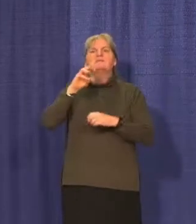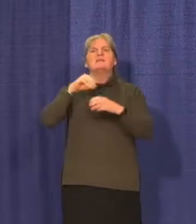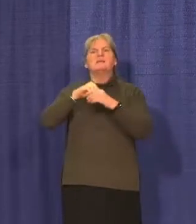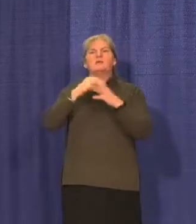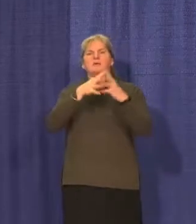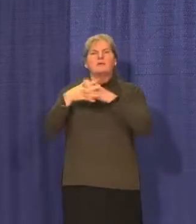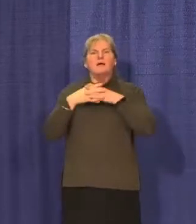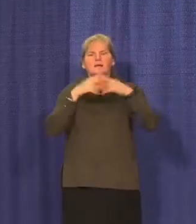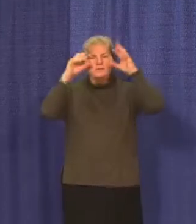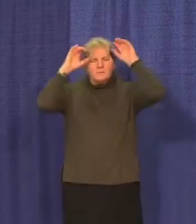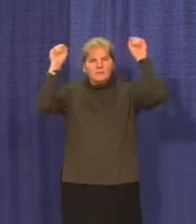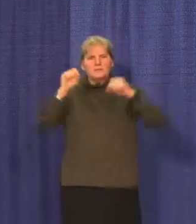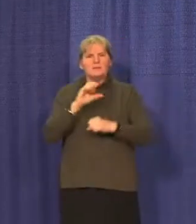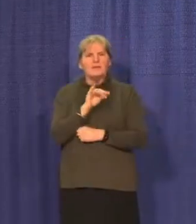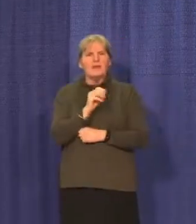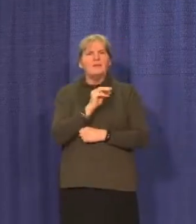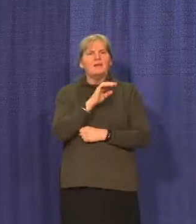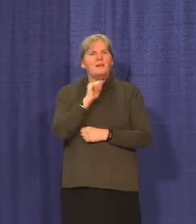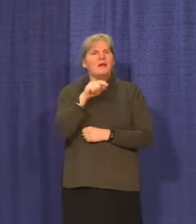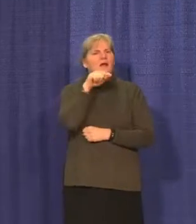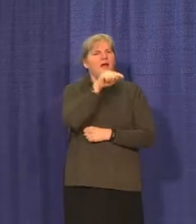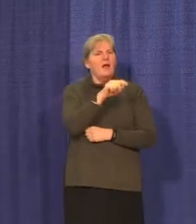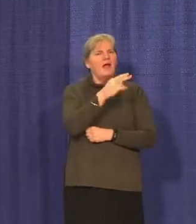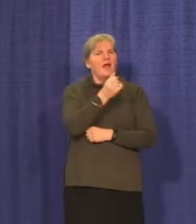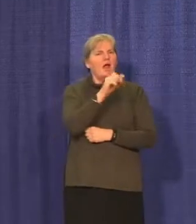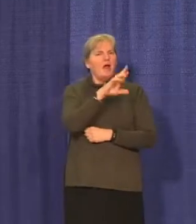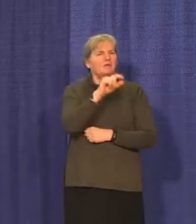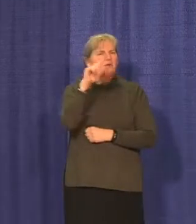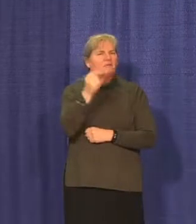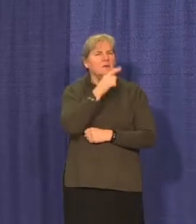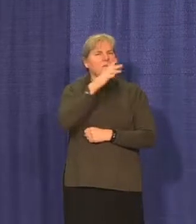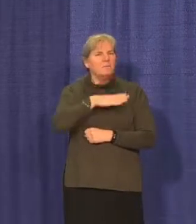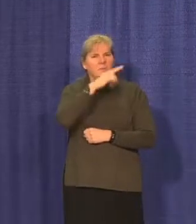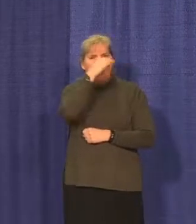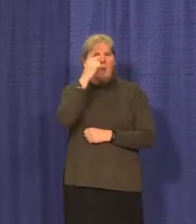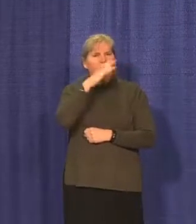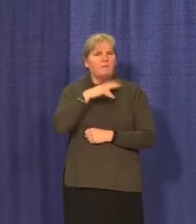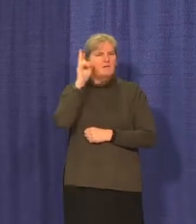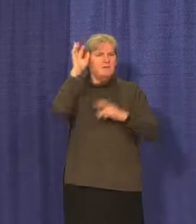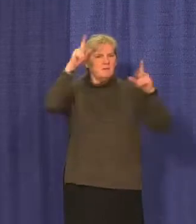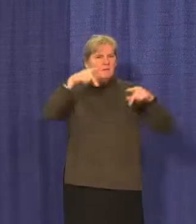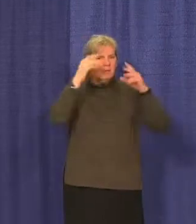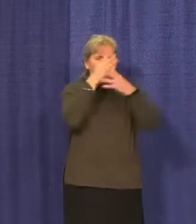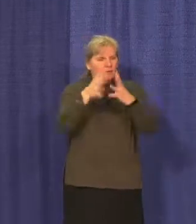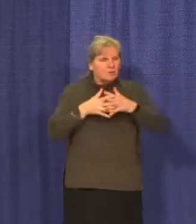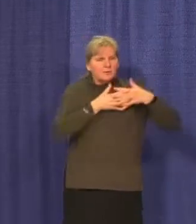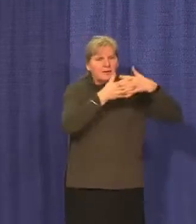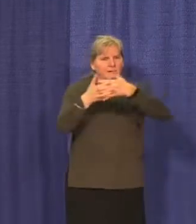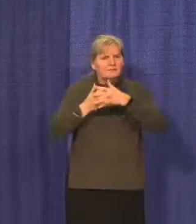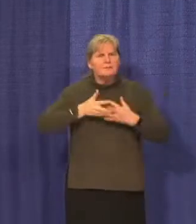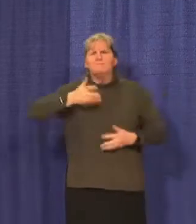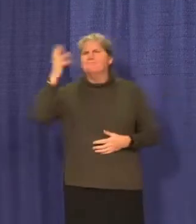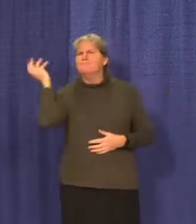States and Kamala Harris being sworn in as the first female and first black vice president of the United States.